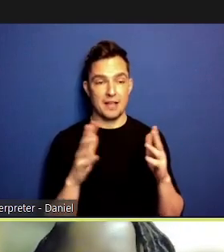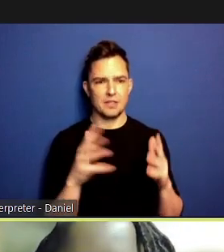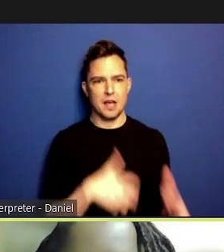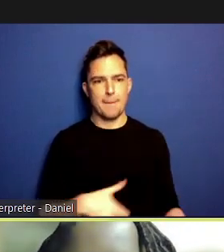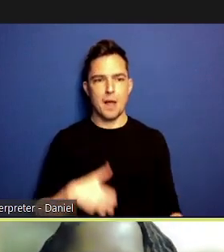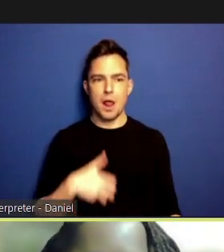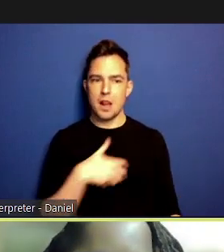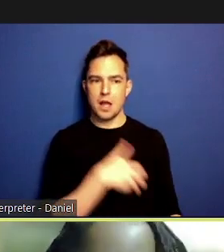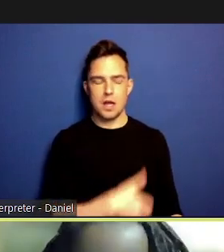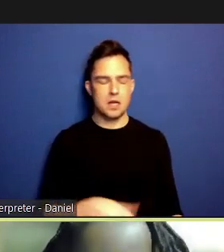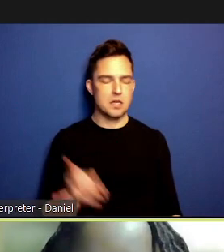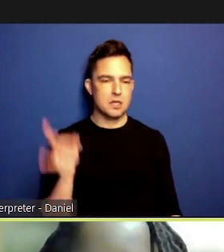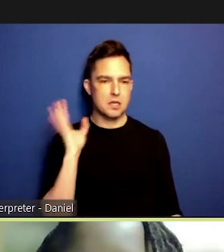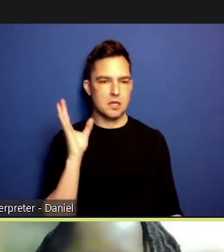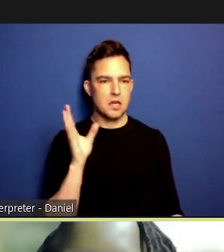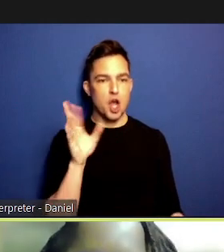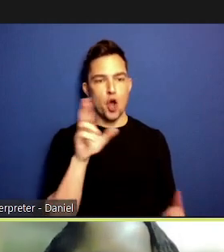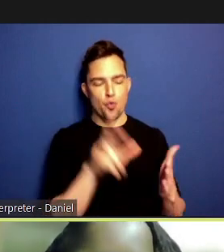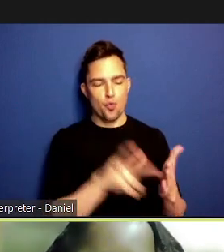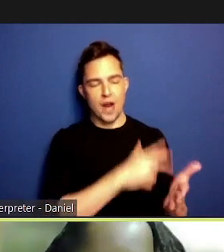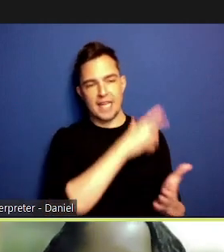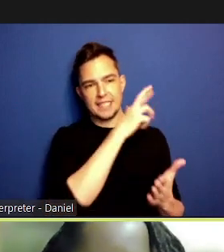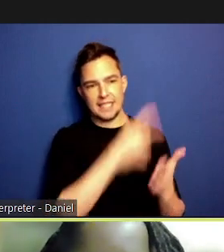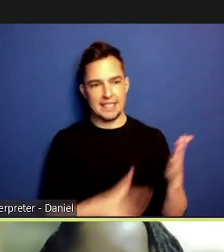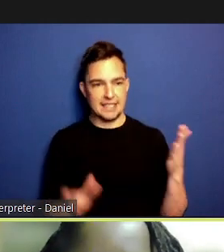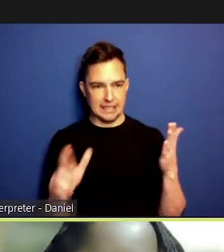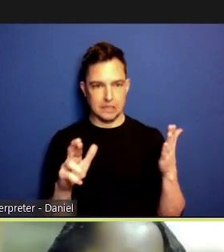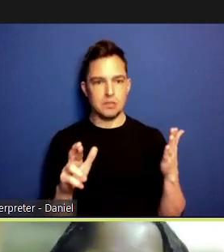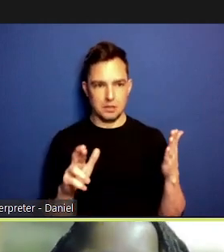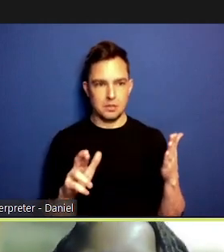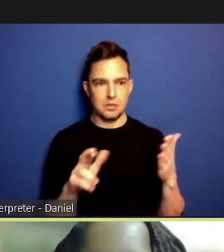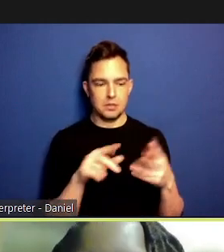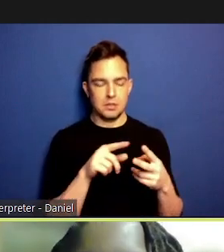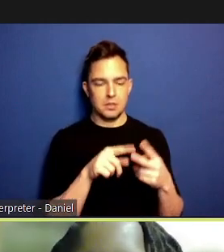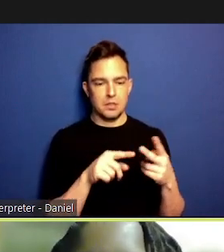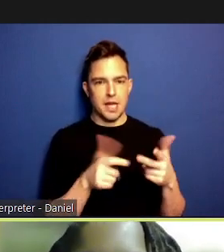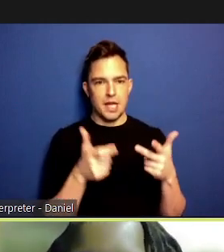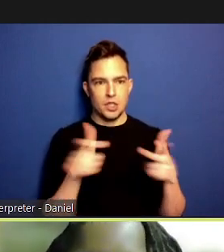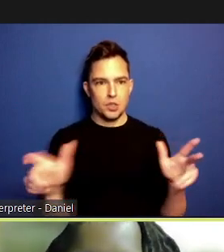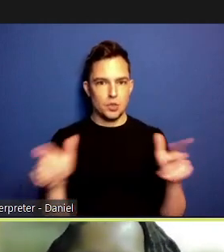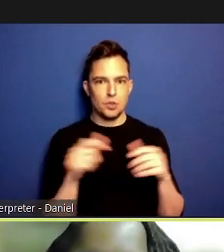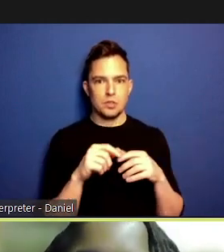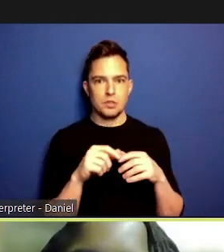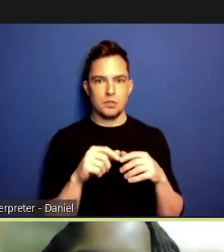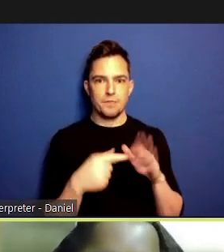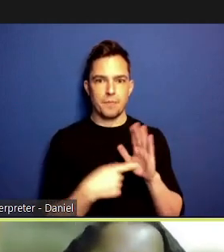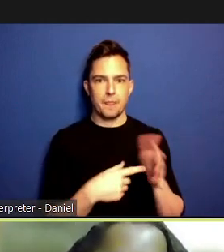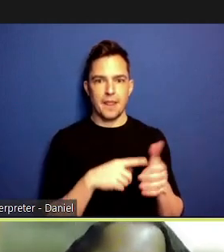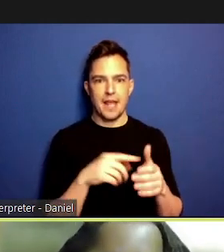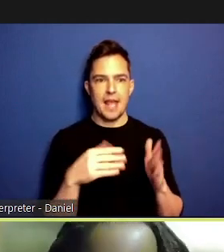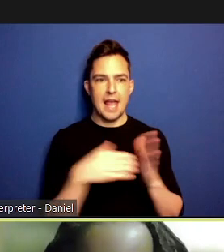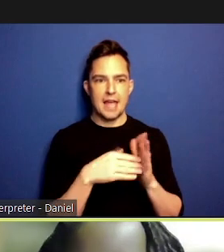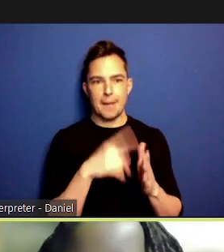and as racist, and a huge and significant example of anti-blackness in school, and advocate